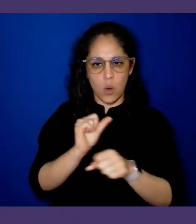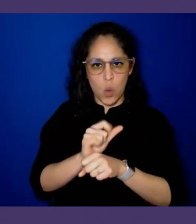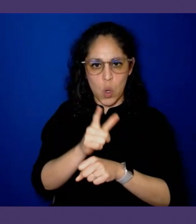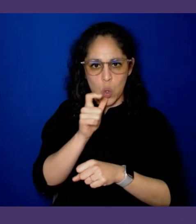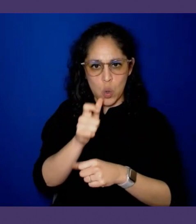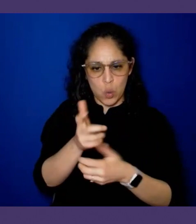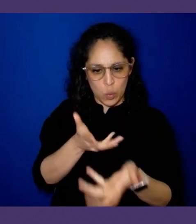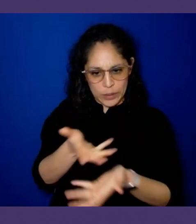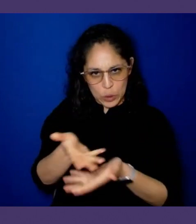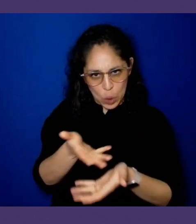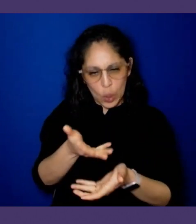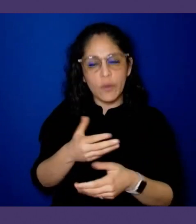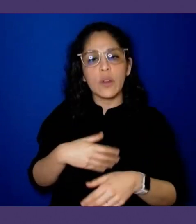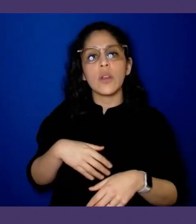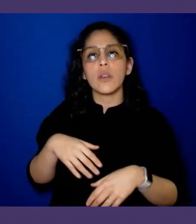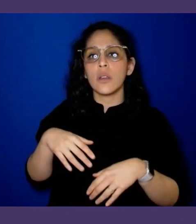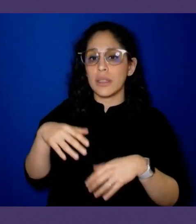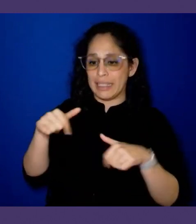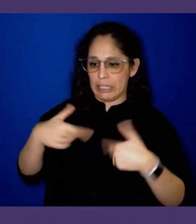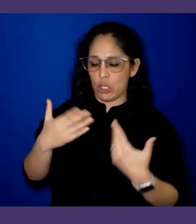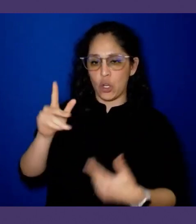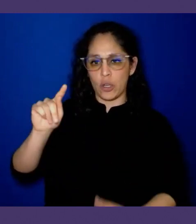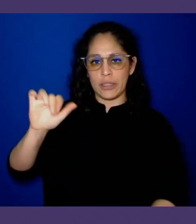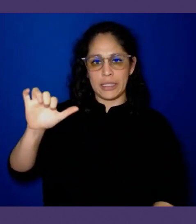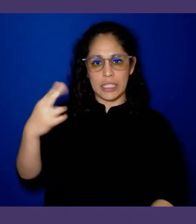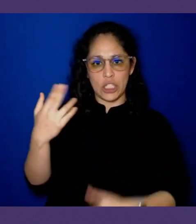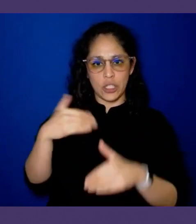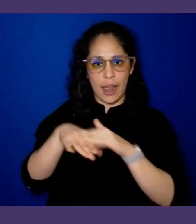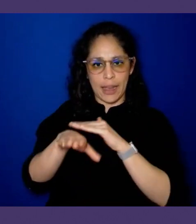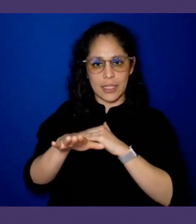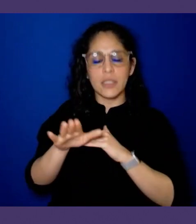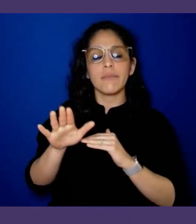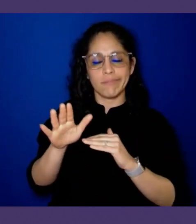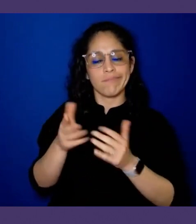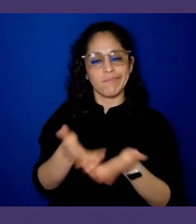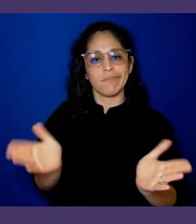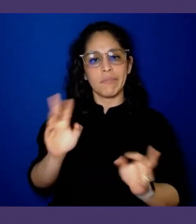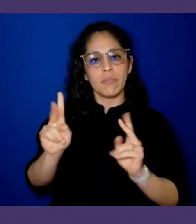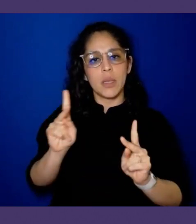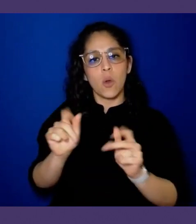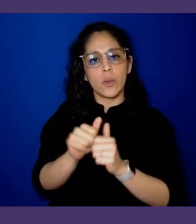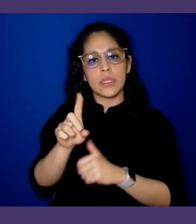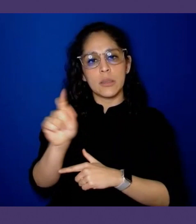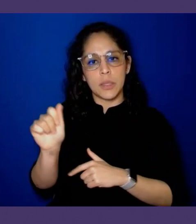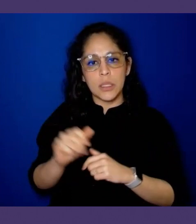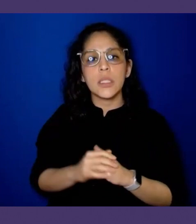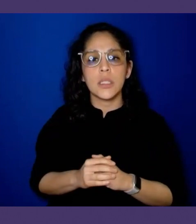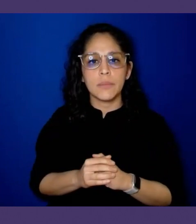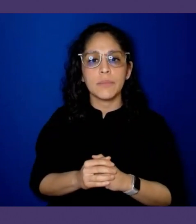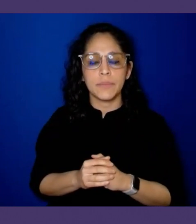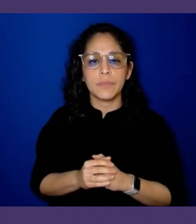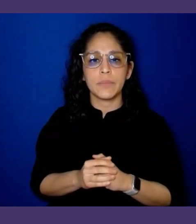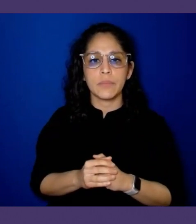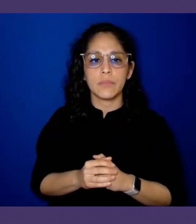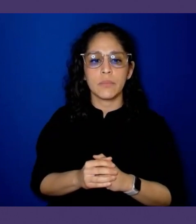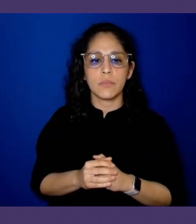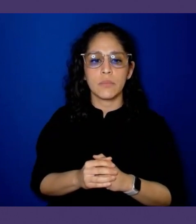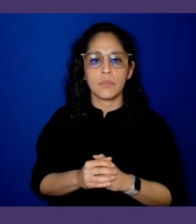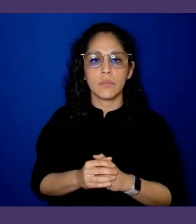Teach Access are people with disabilities. Making sure that we're including those voices in the work